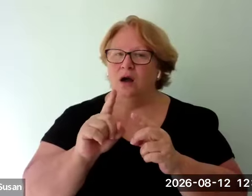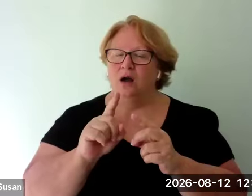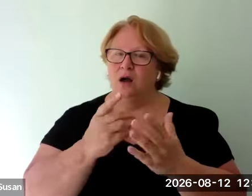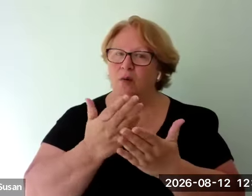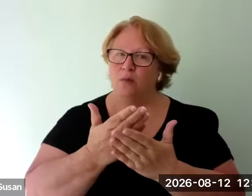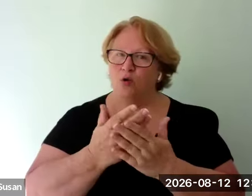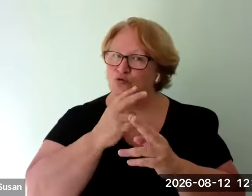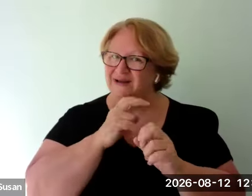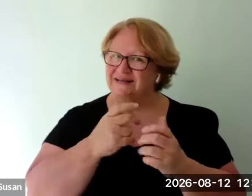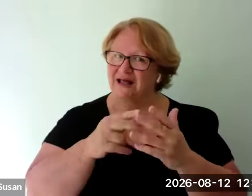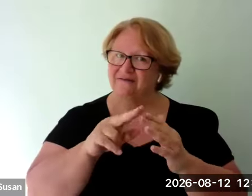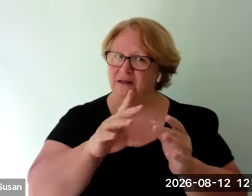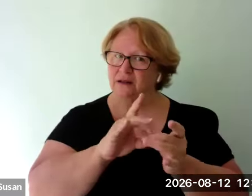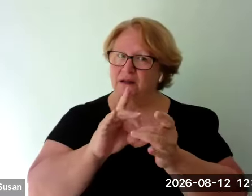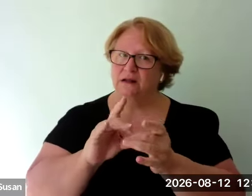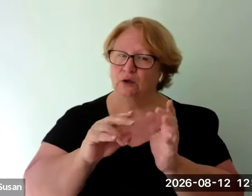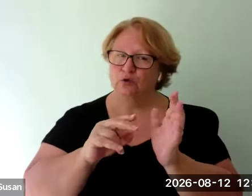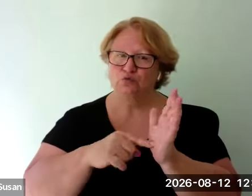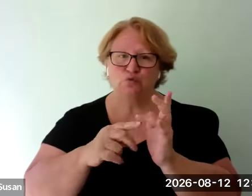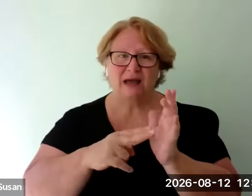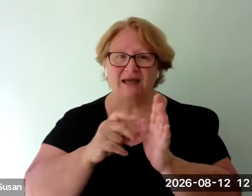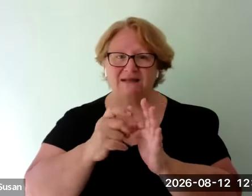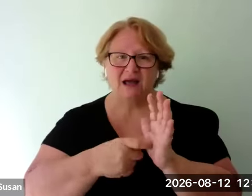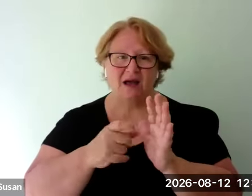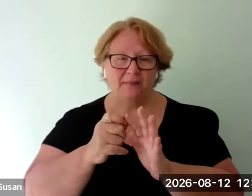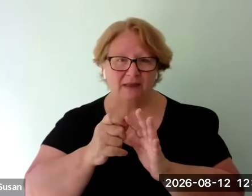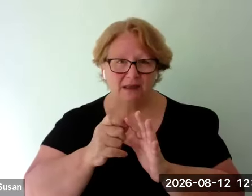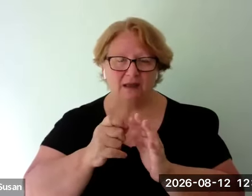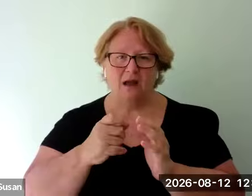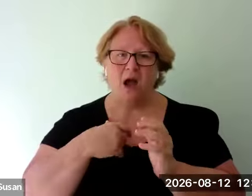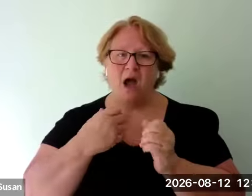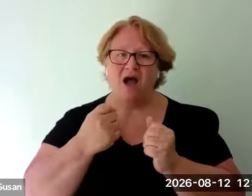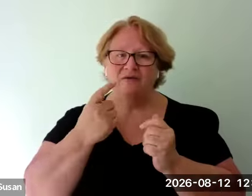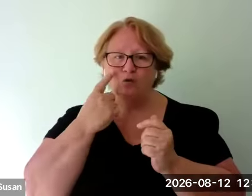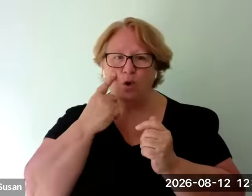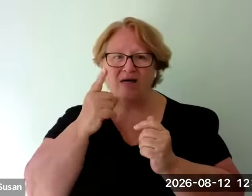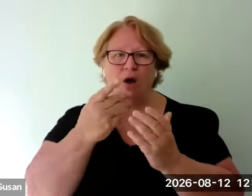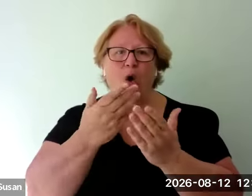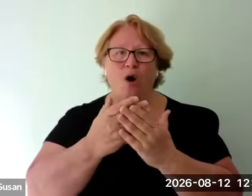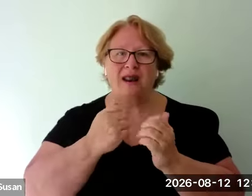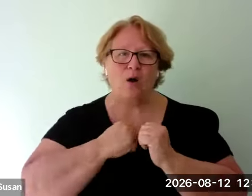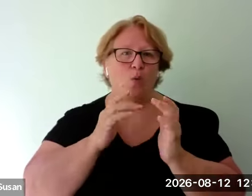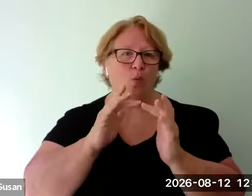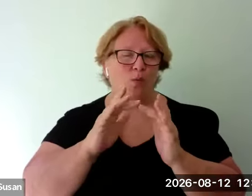yes, please keep to 600 words or less. And so criterion one looks at how well the proposed research connects to the NDRP